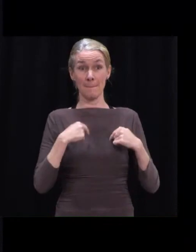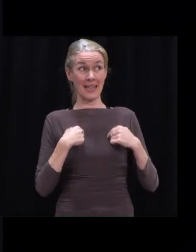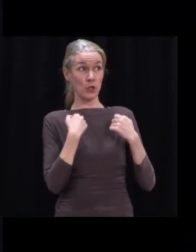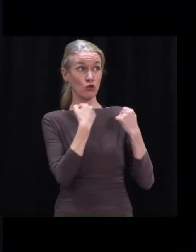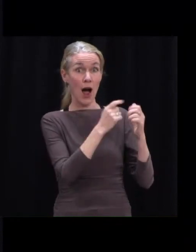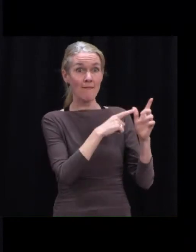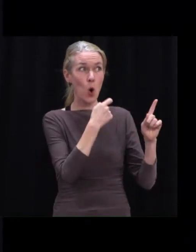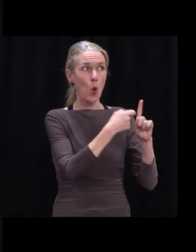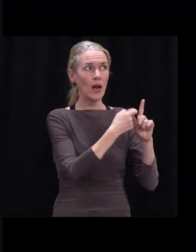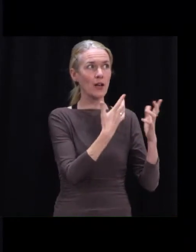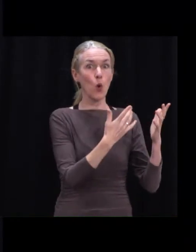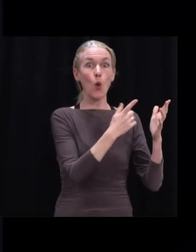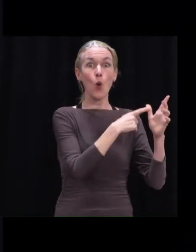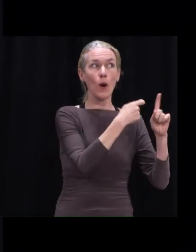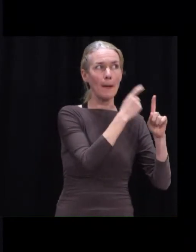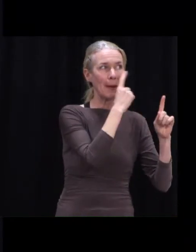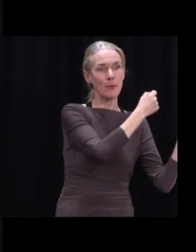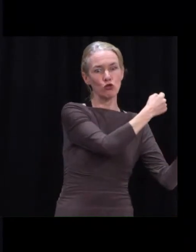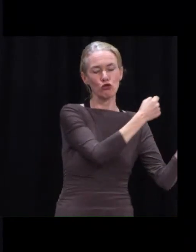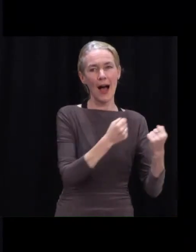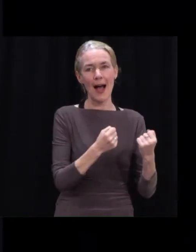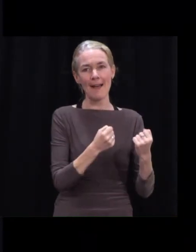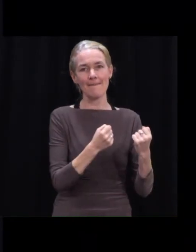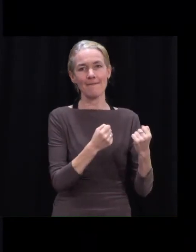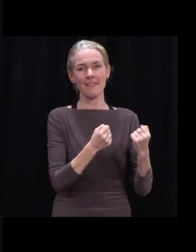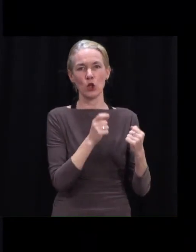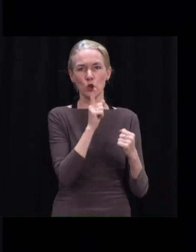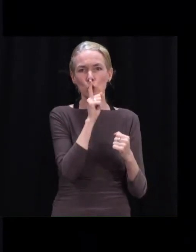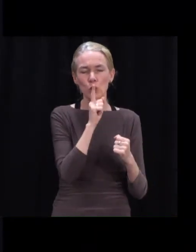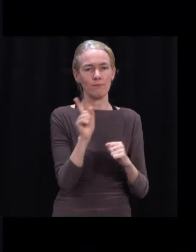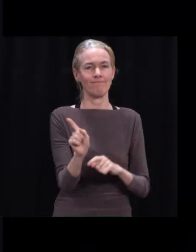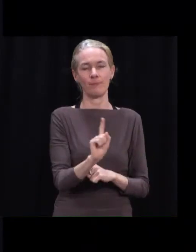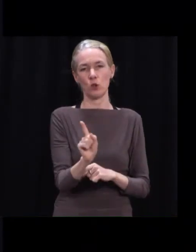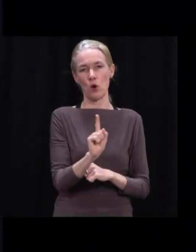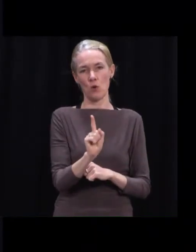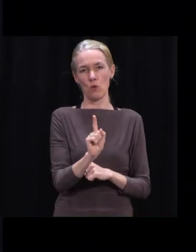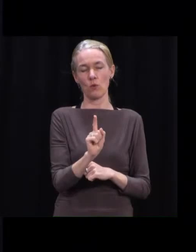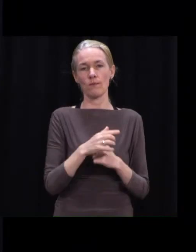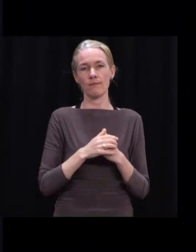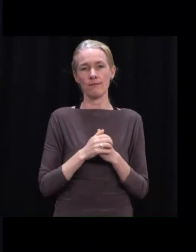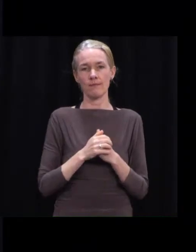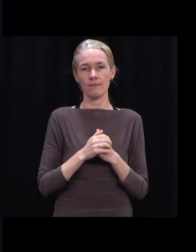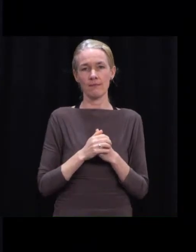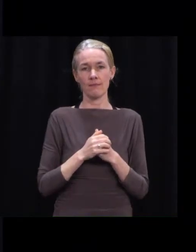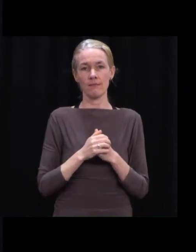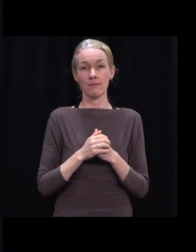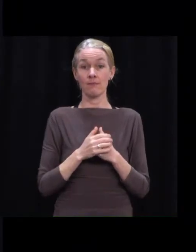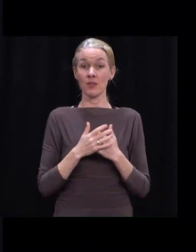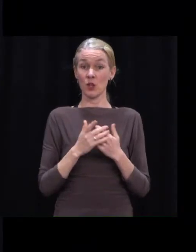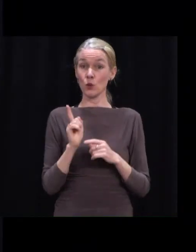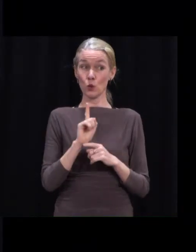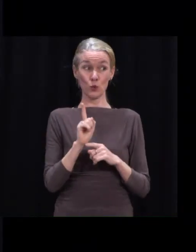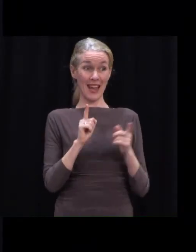to stop the spread of a particularly tricky and infectious virus. Please do not cross those alert levels unless